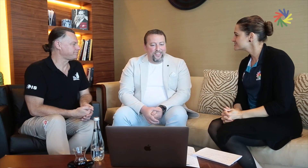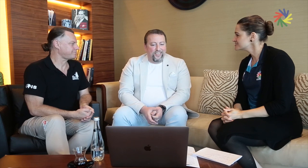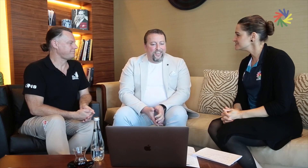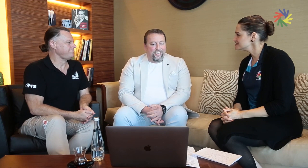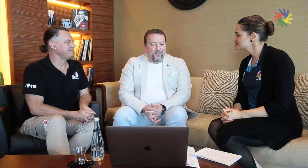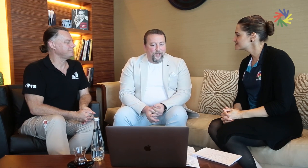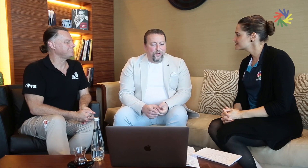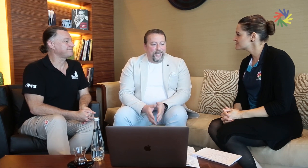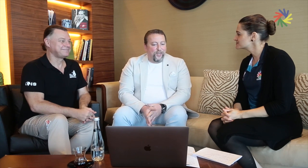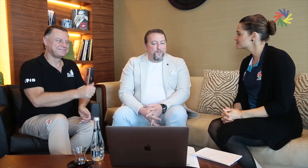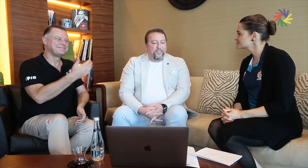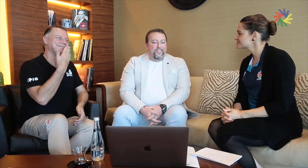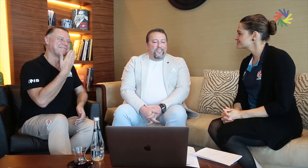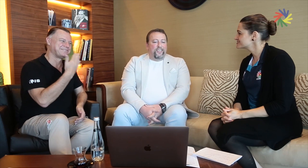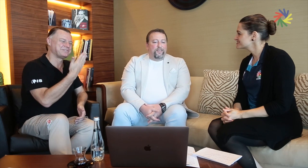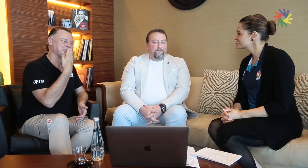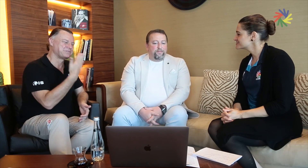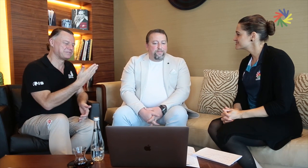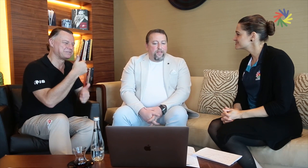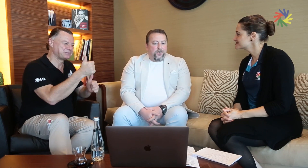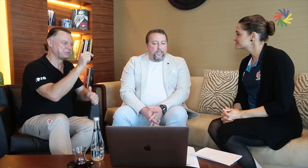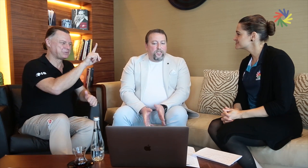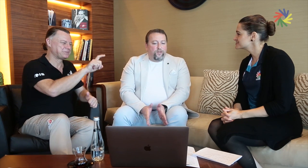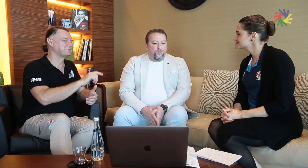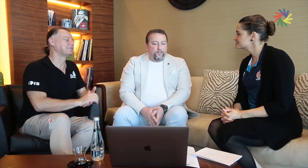Yes, it is our pleasure to be able